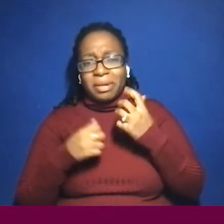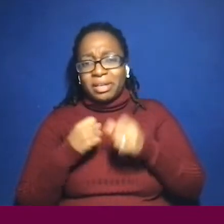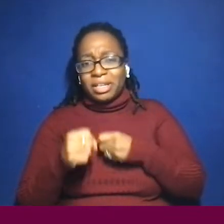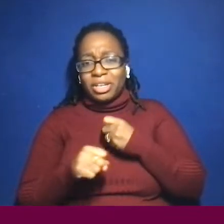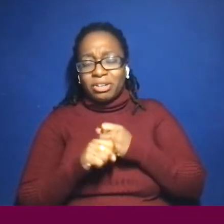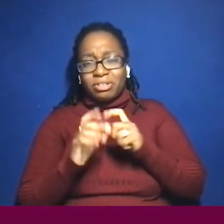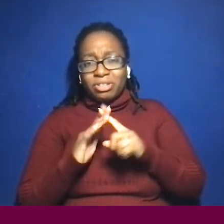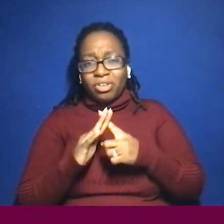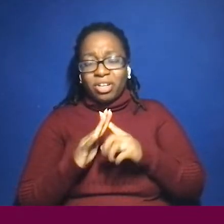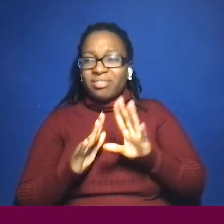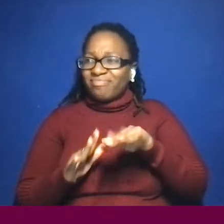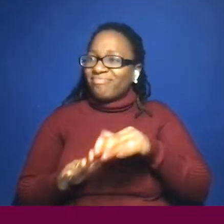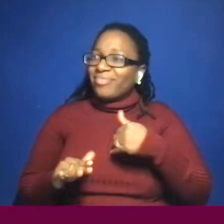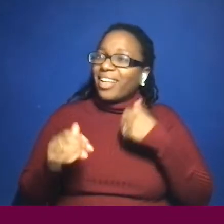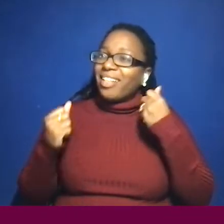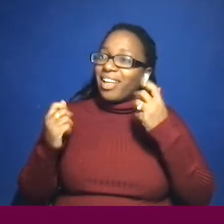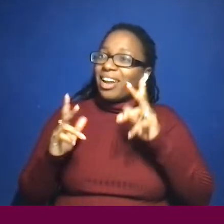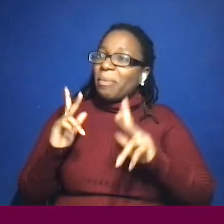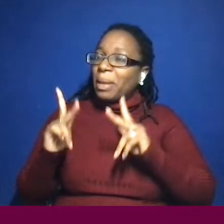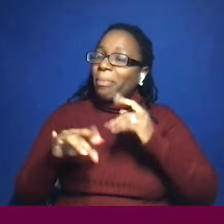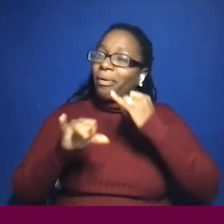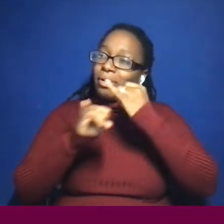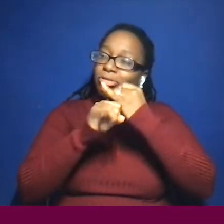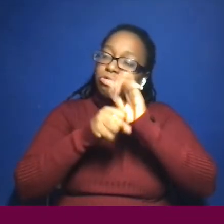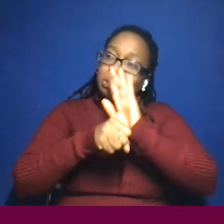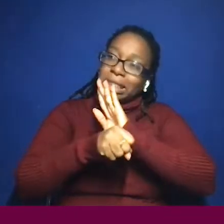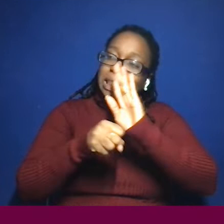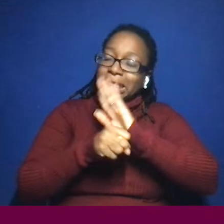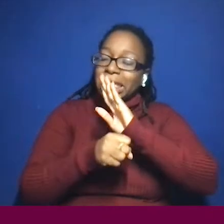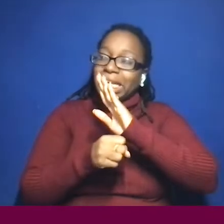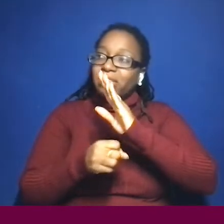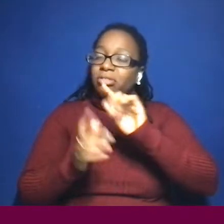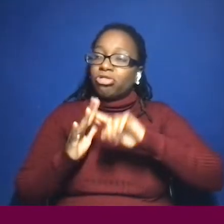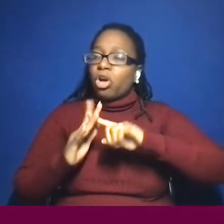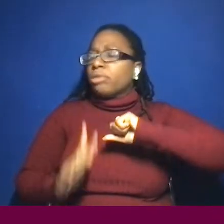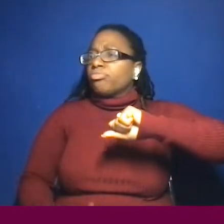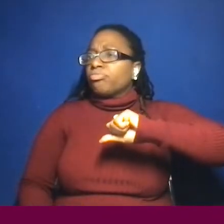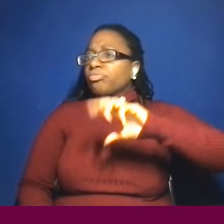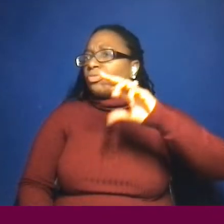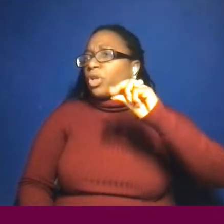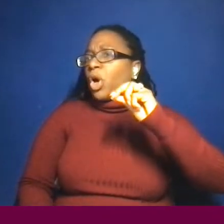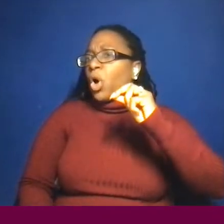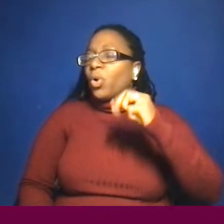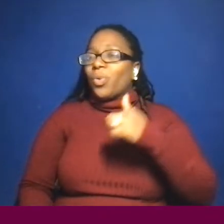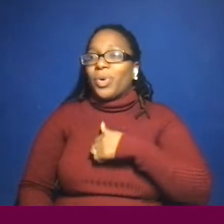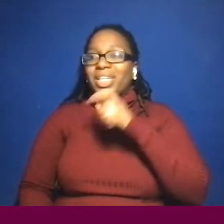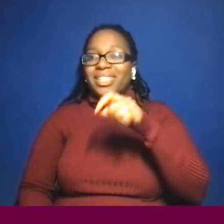Because there was so much pushback from industry, it should be said about an unfunded mandate. Marcie Roth: Yes. Sheri Fink: Yeah.